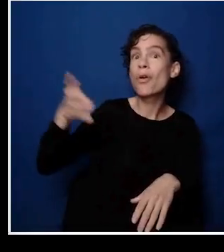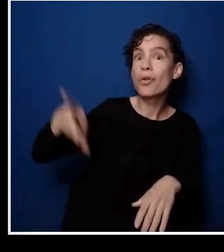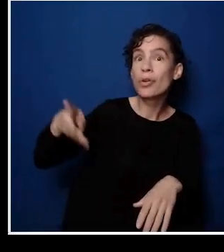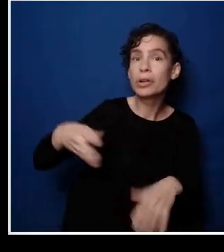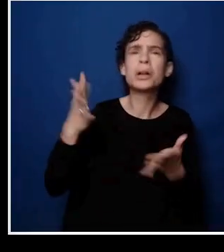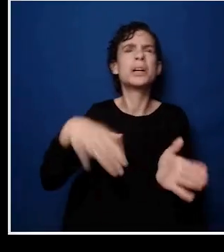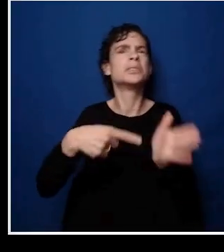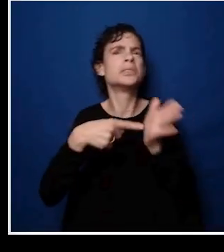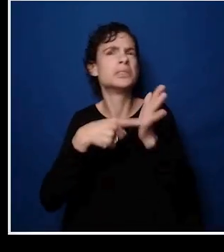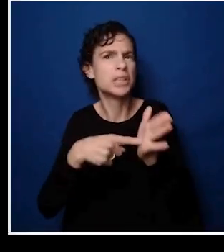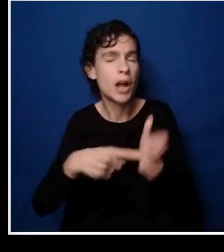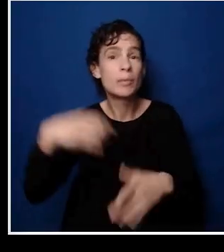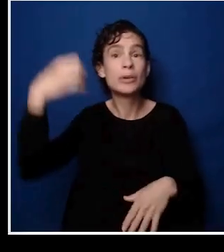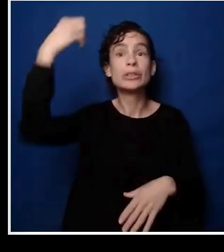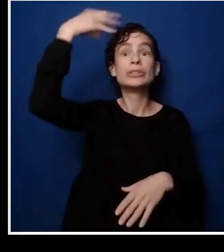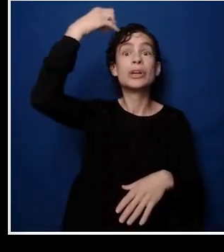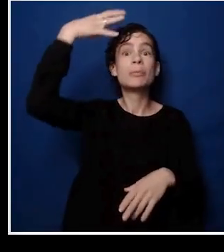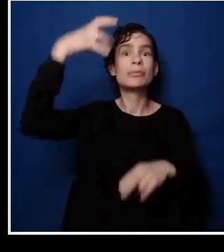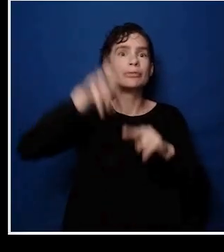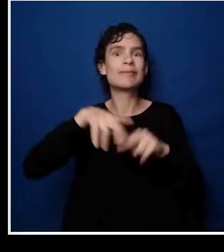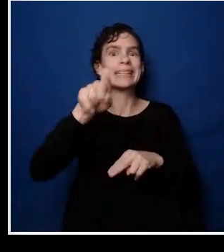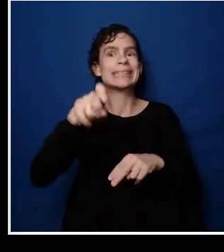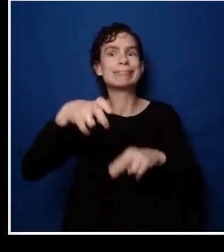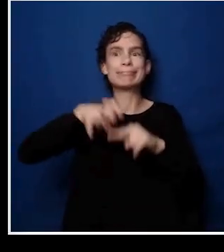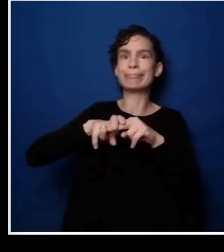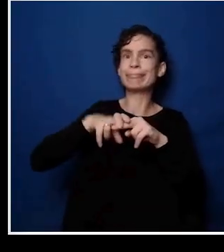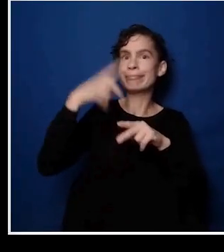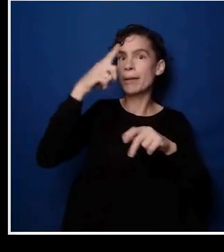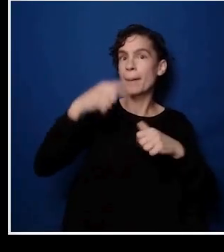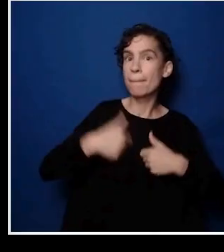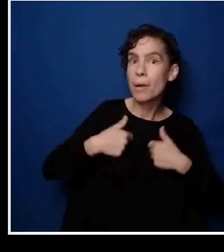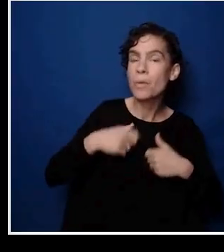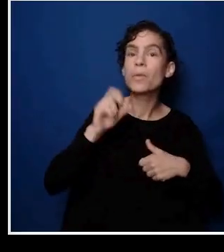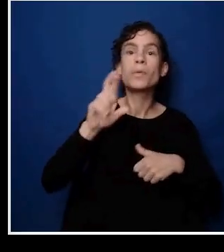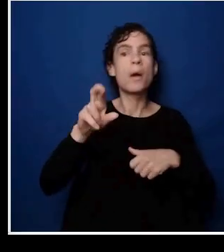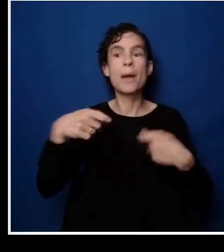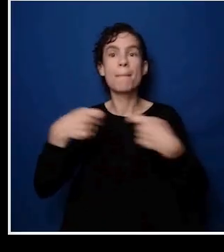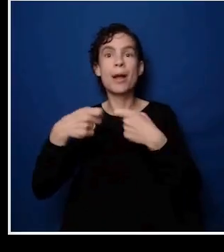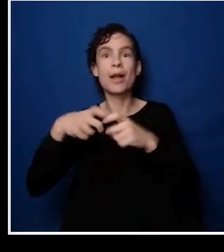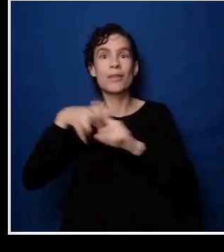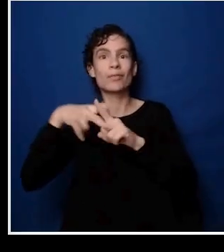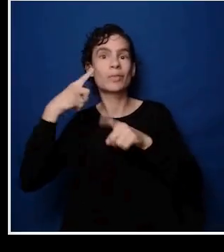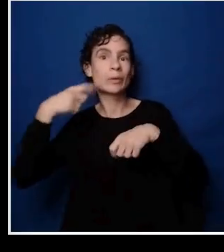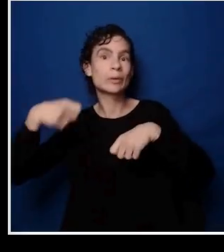and chargers for motorized scooters. SERVICE ANIMALS If you have a service animal,